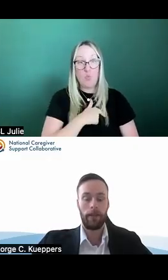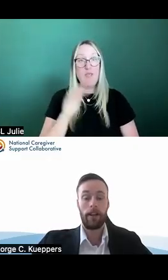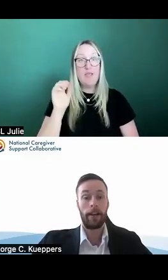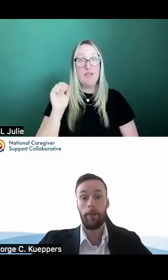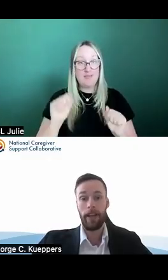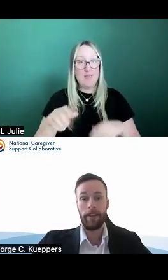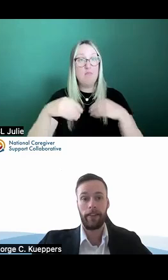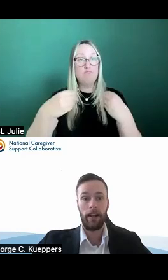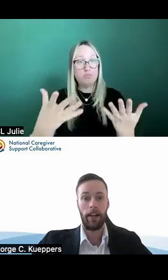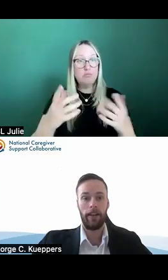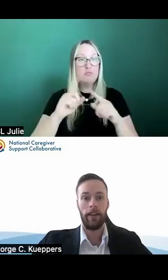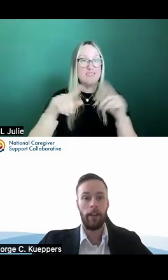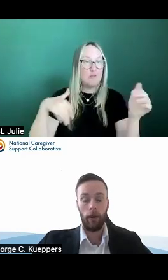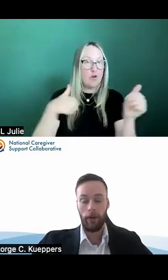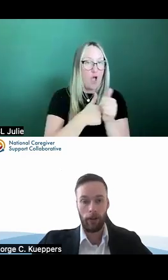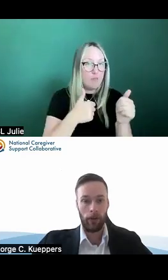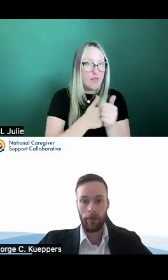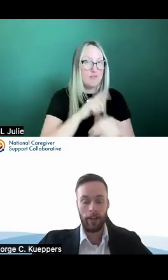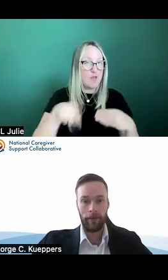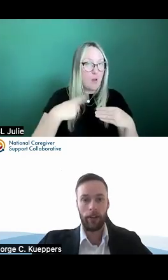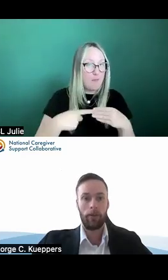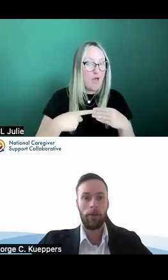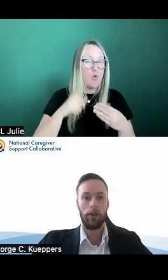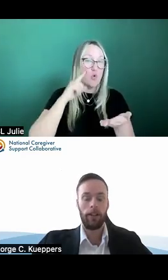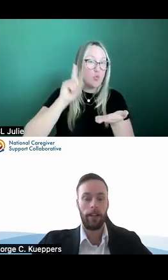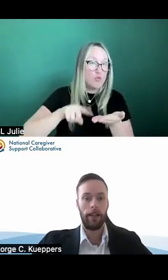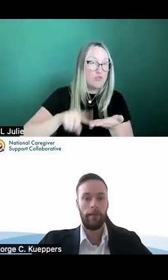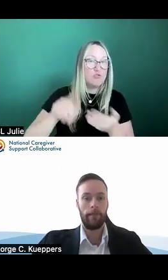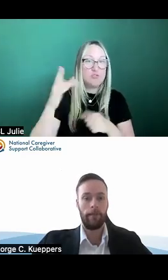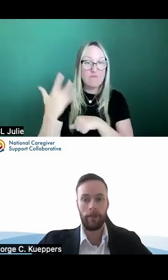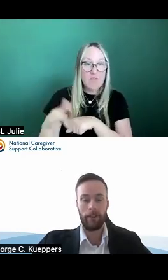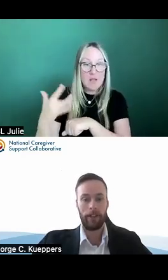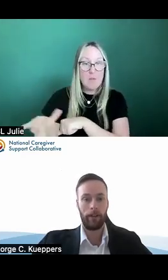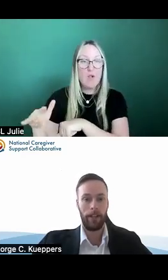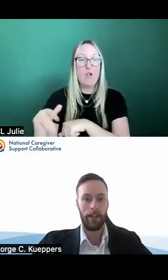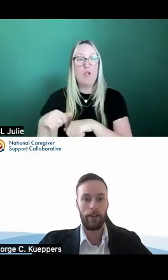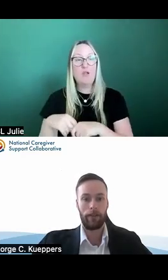periodic updates on when resources are becoming available, specifically related to,